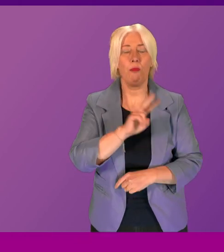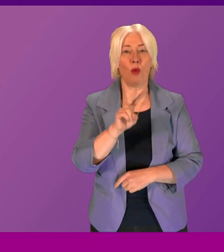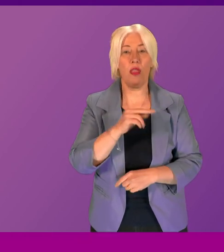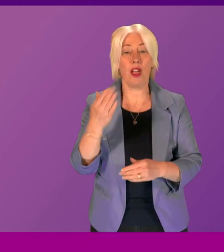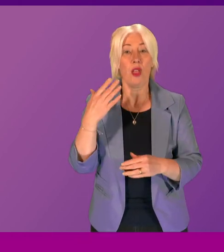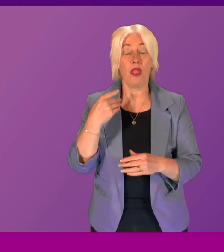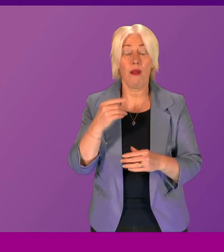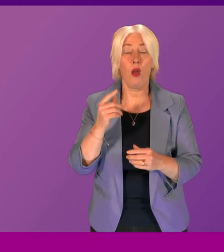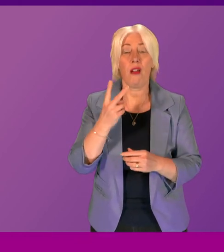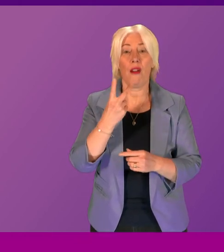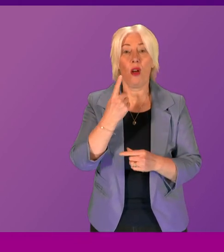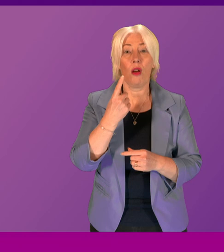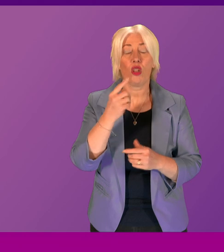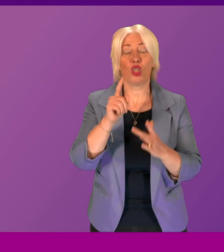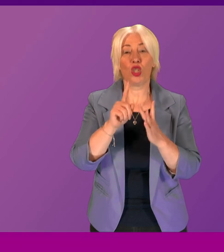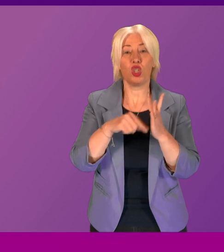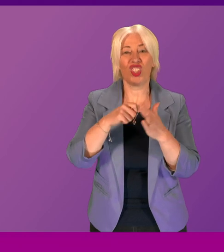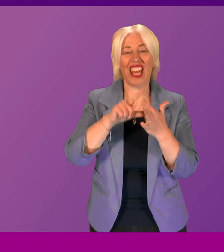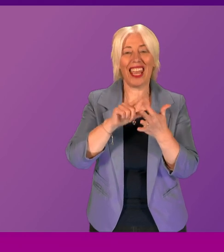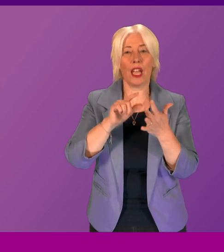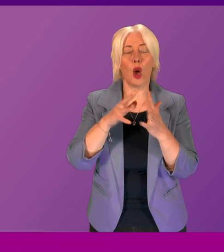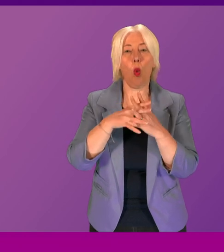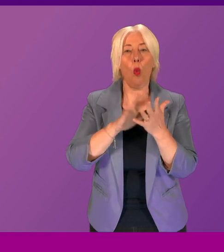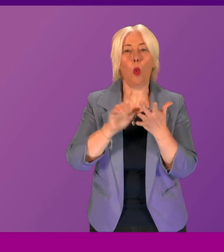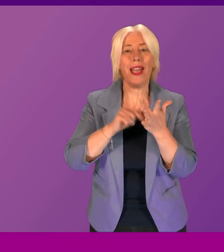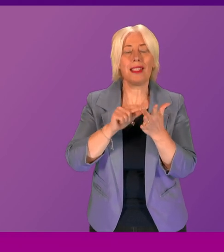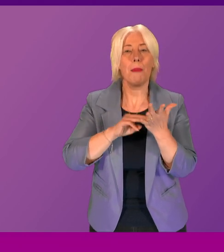1,500m champion Jake Wightman and Olympic medallist Laura Muir in the middle-distance